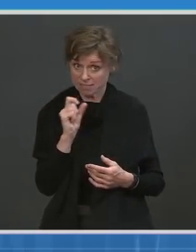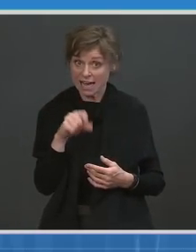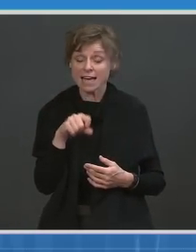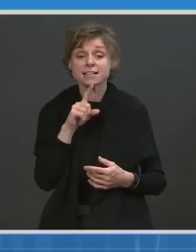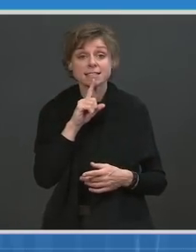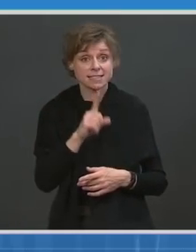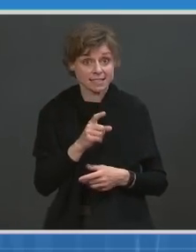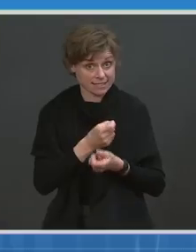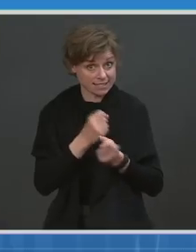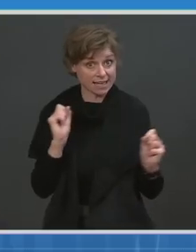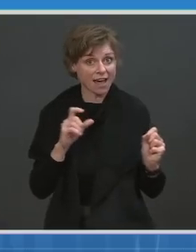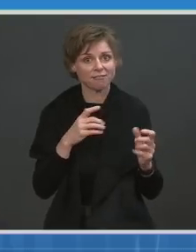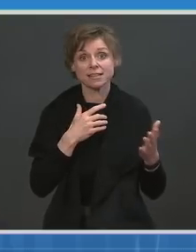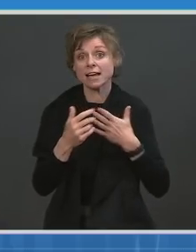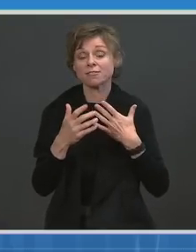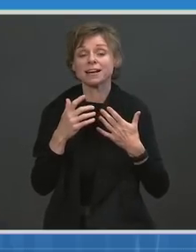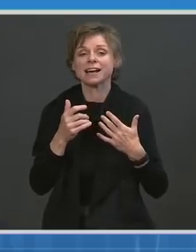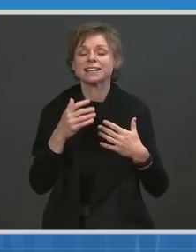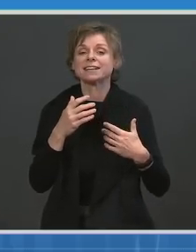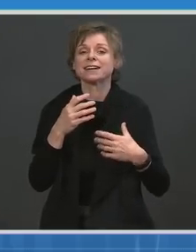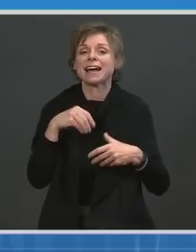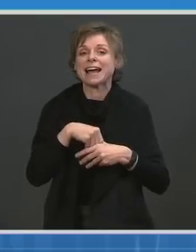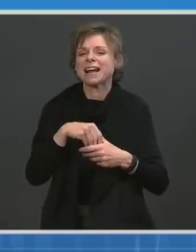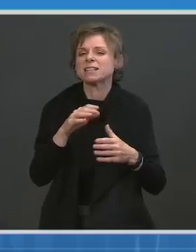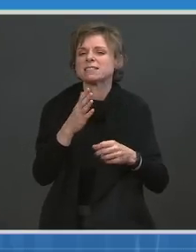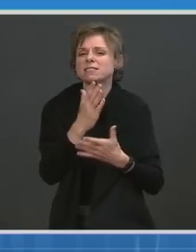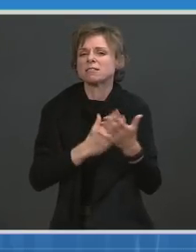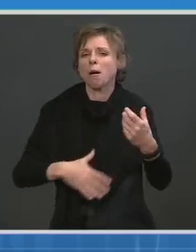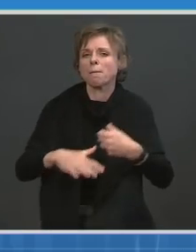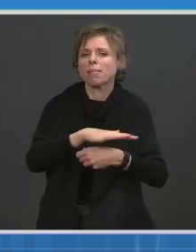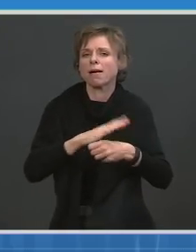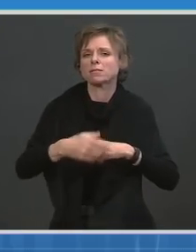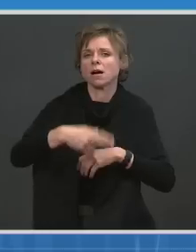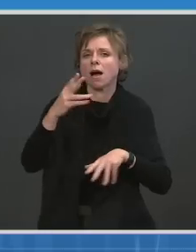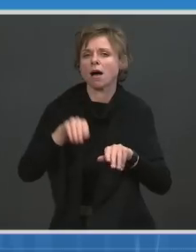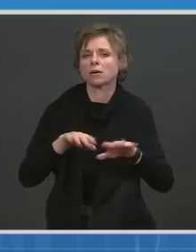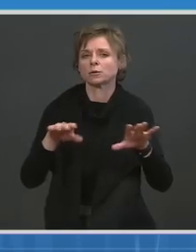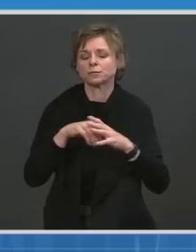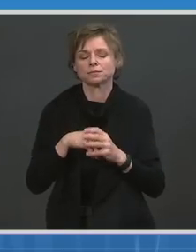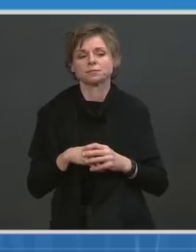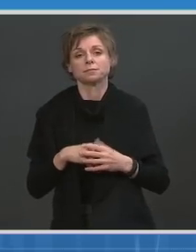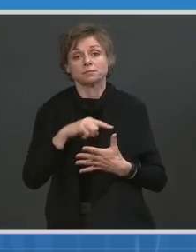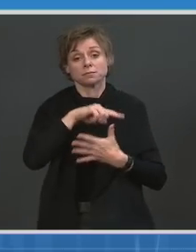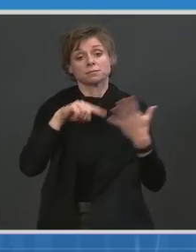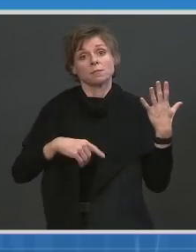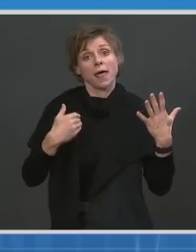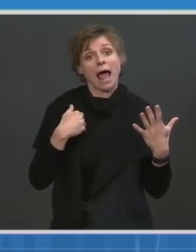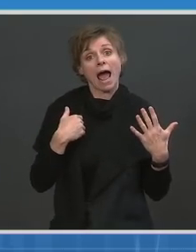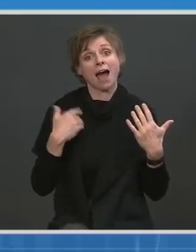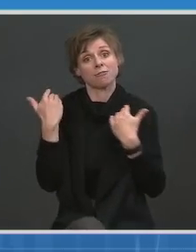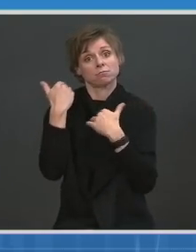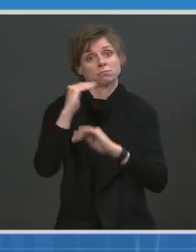CDC's operational strategy focuses on five key layered mitigation measures for schools conducting in-person learning.